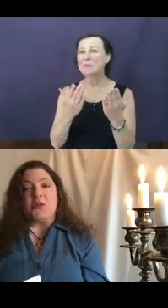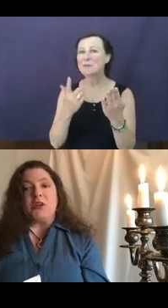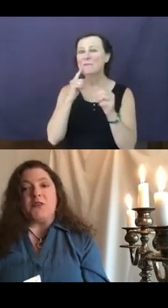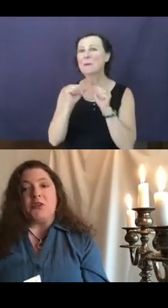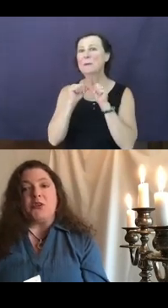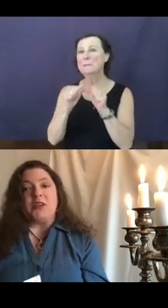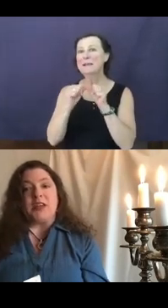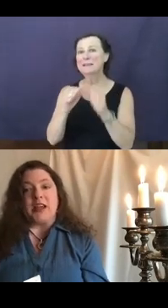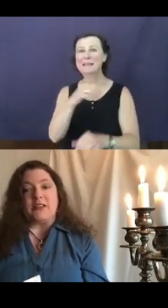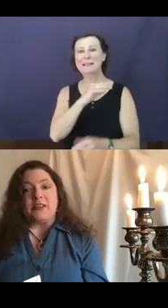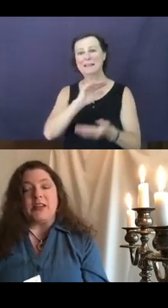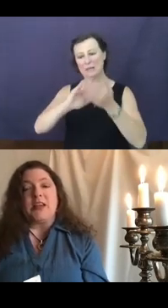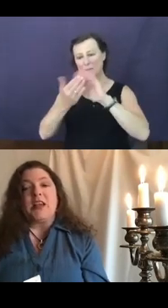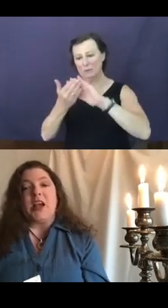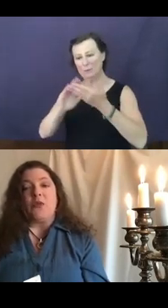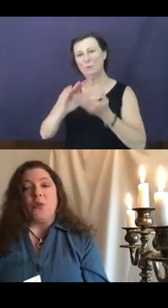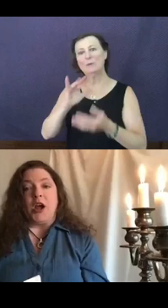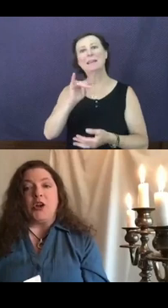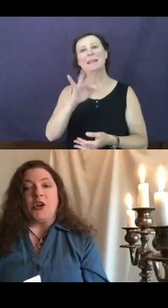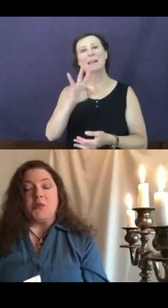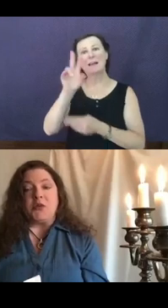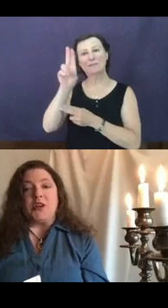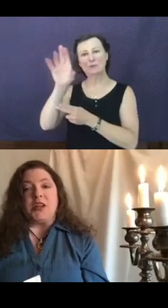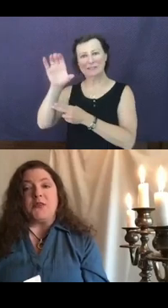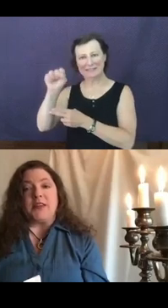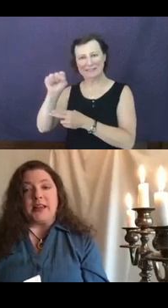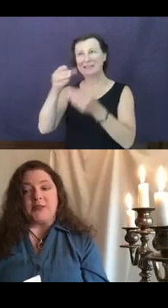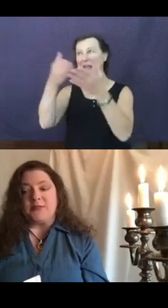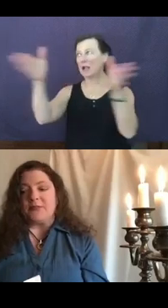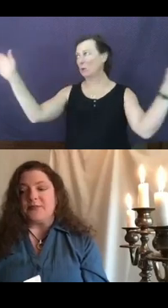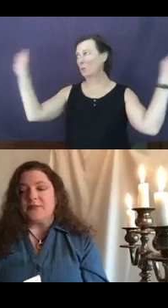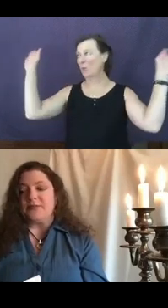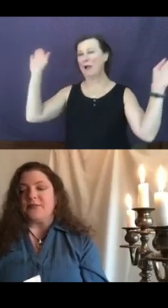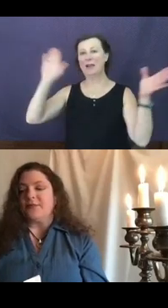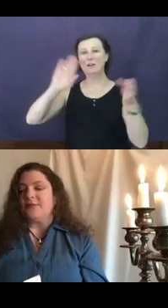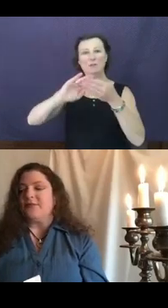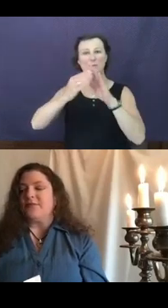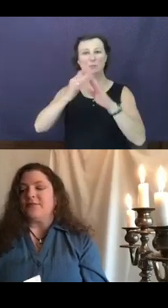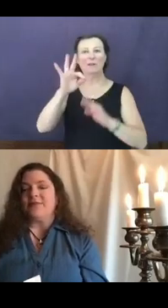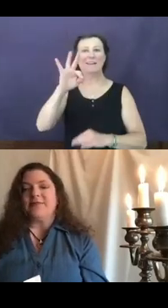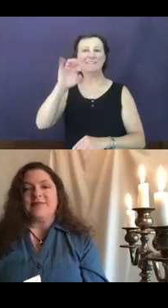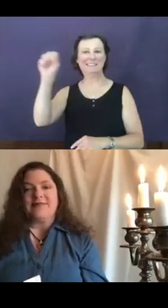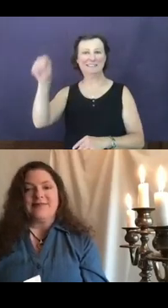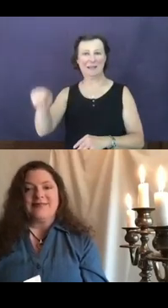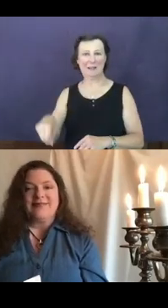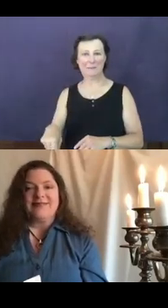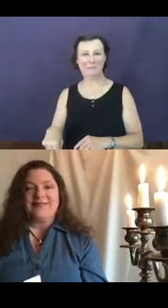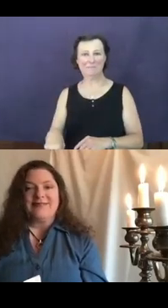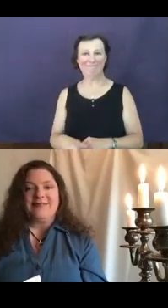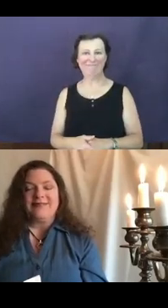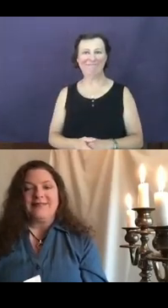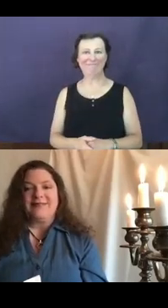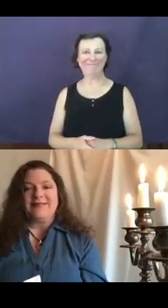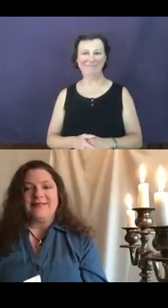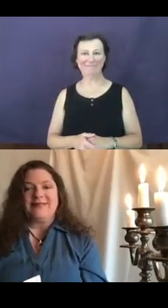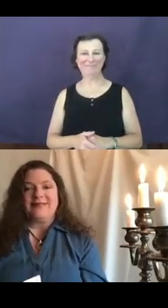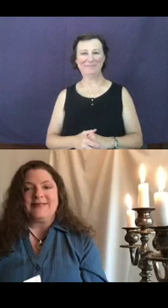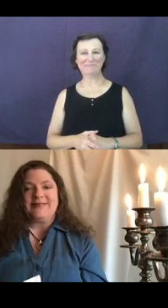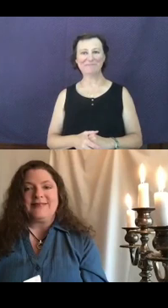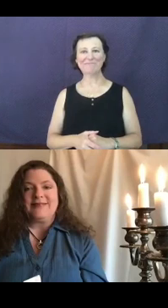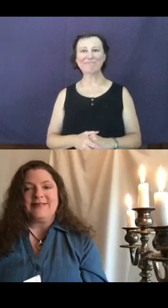of UUCS and the wider community of Salem.